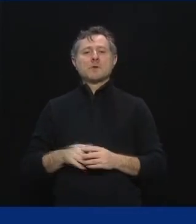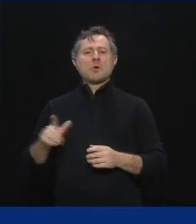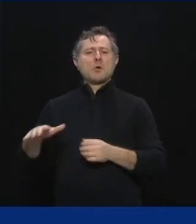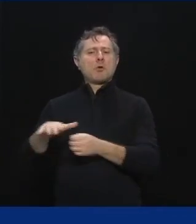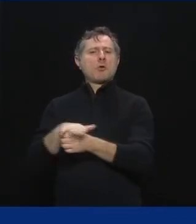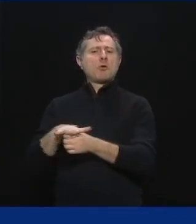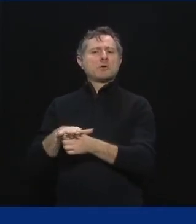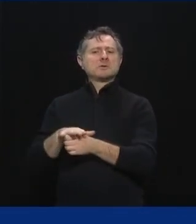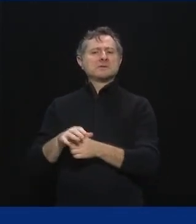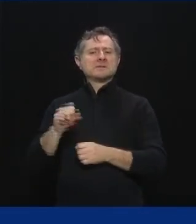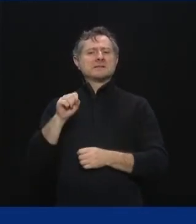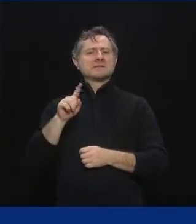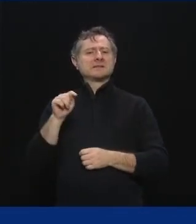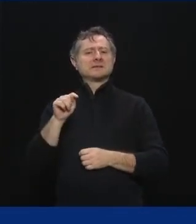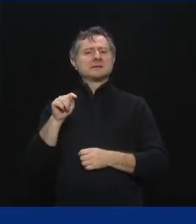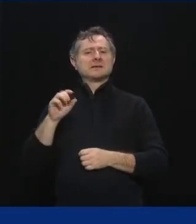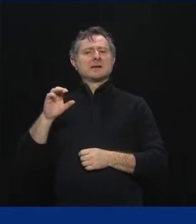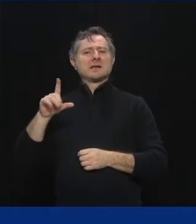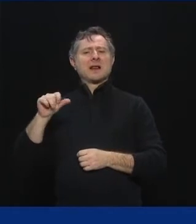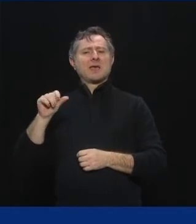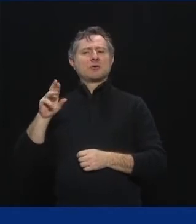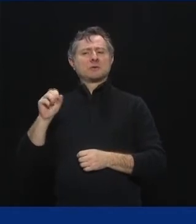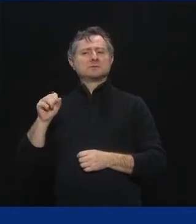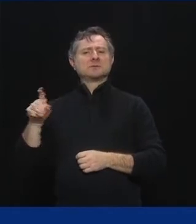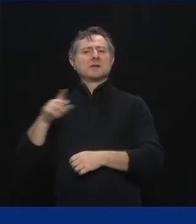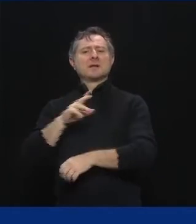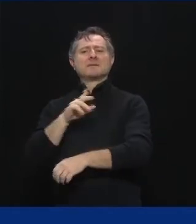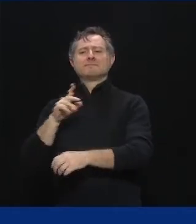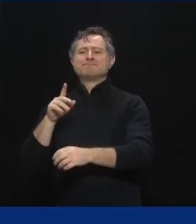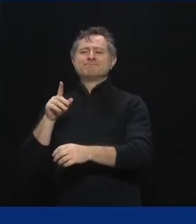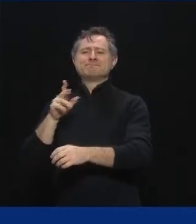YES, I CAN.